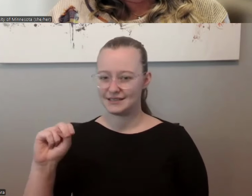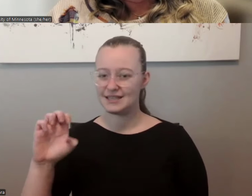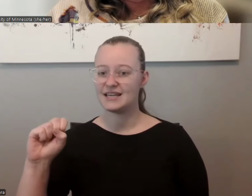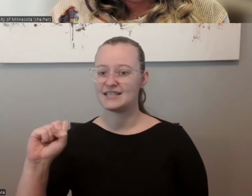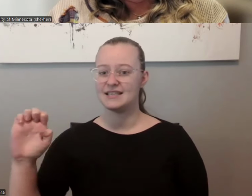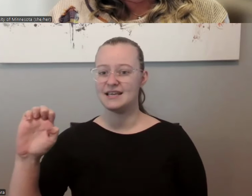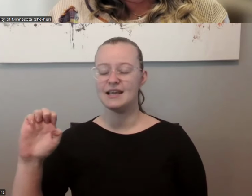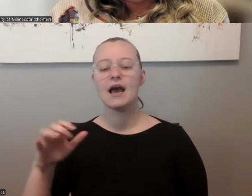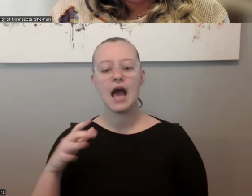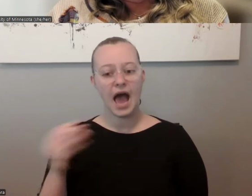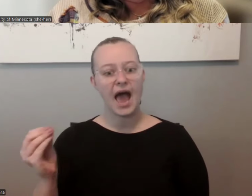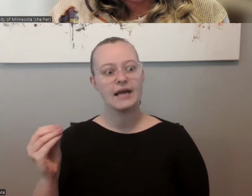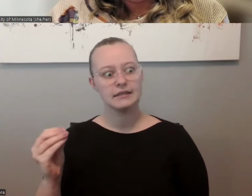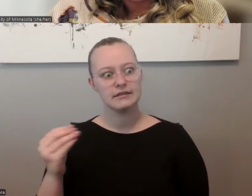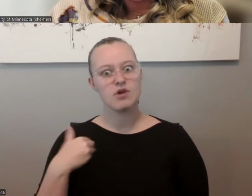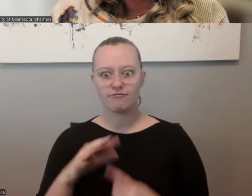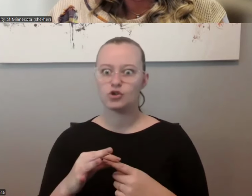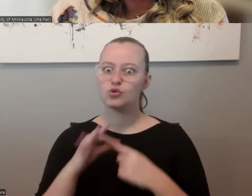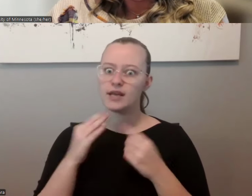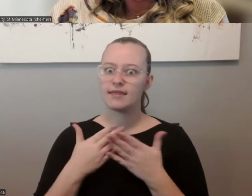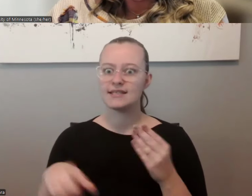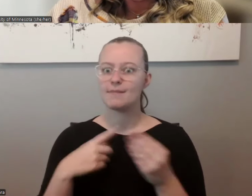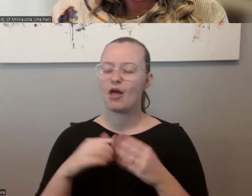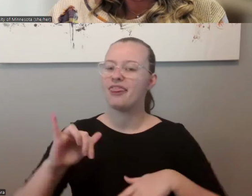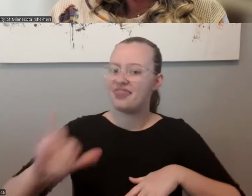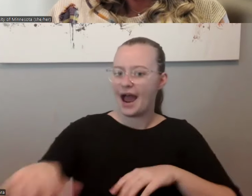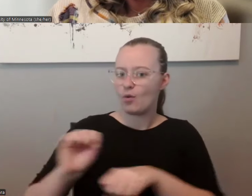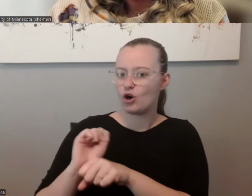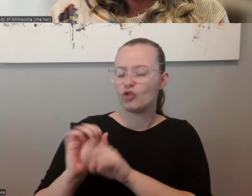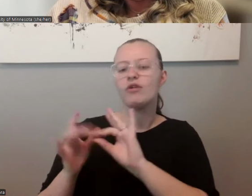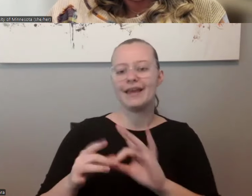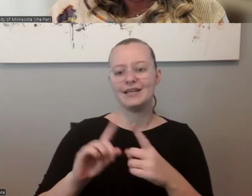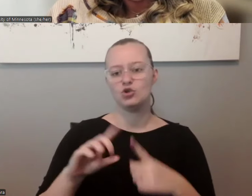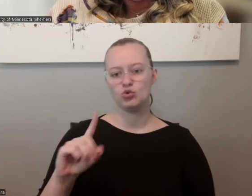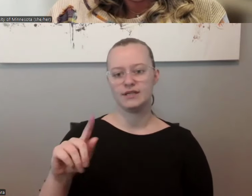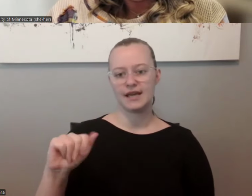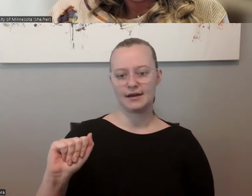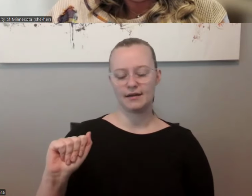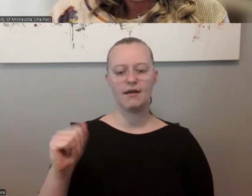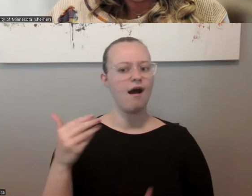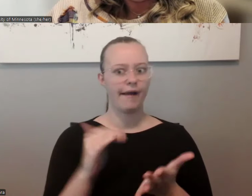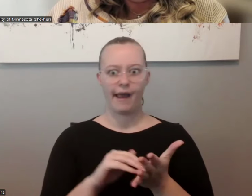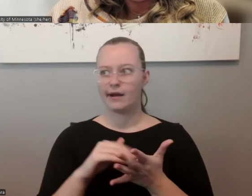unique things about that work related to data. Again, they've been collecting